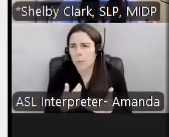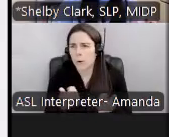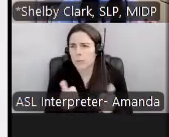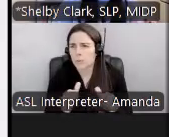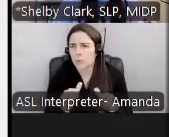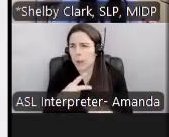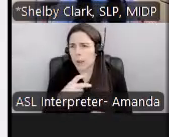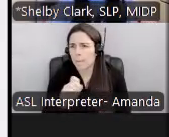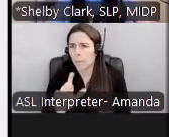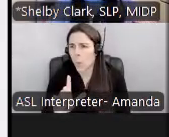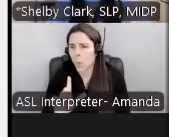I'm not. I'm not